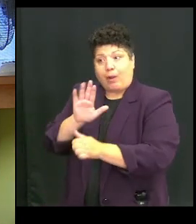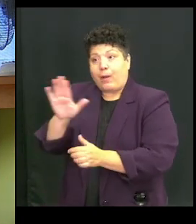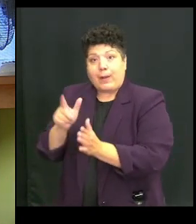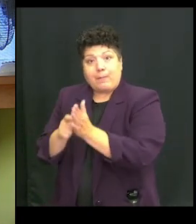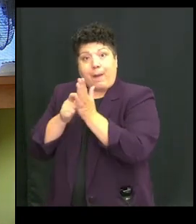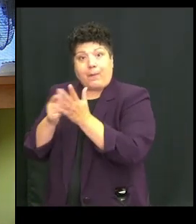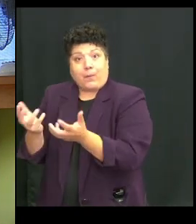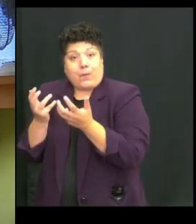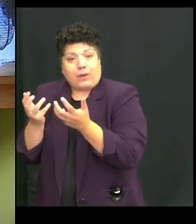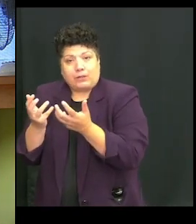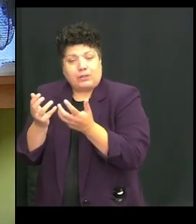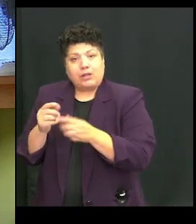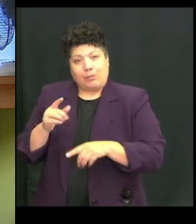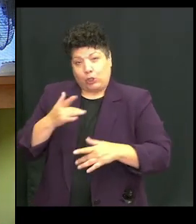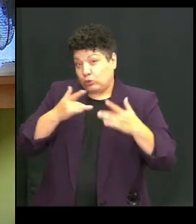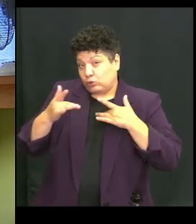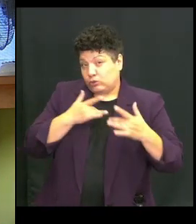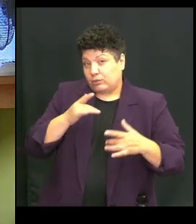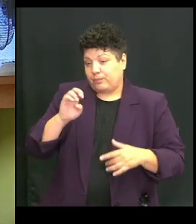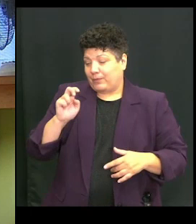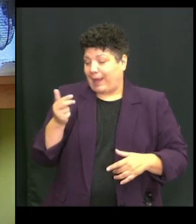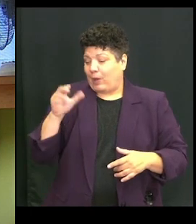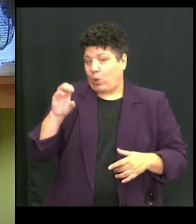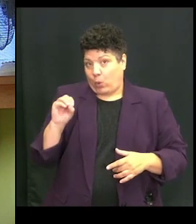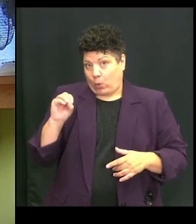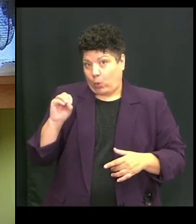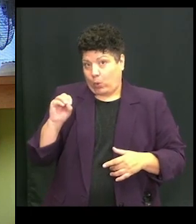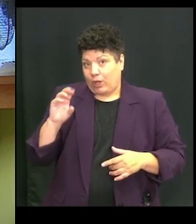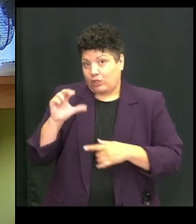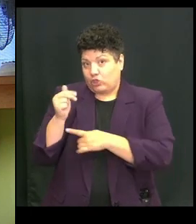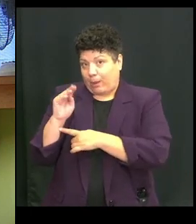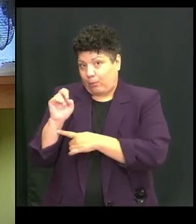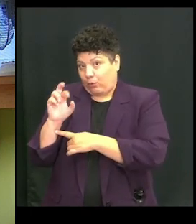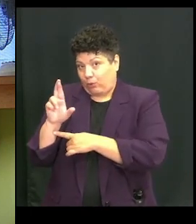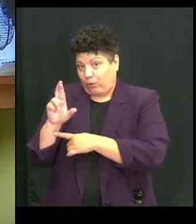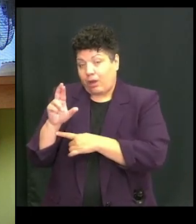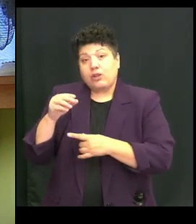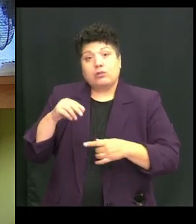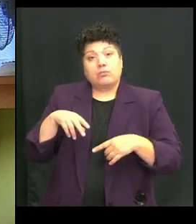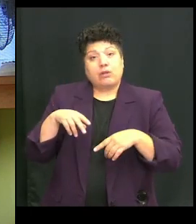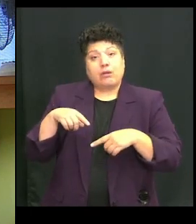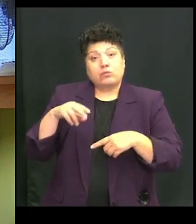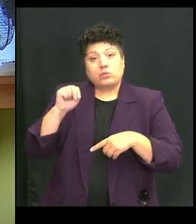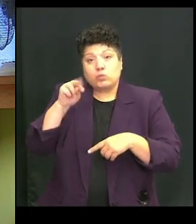but they functionally do not exist at any level in Canada, despite growing polarization.